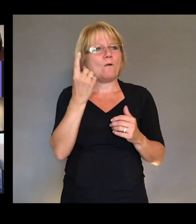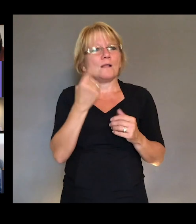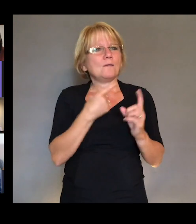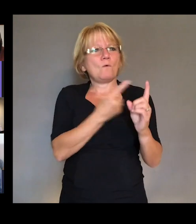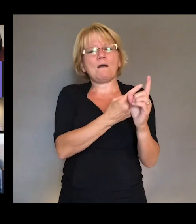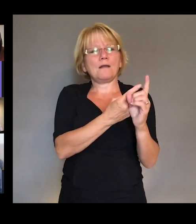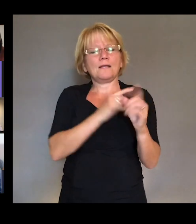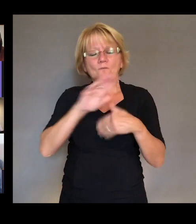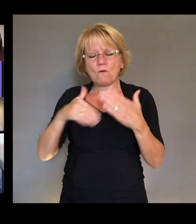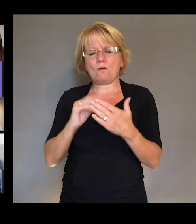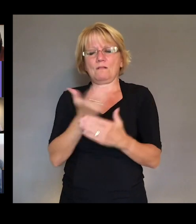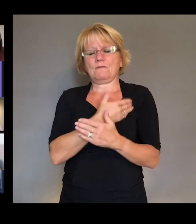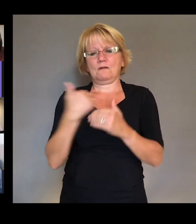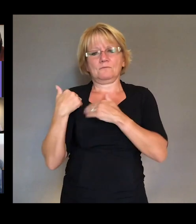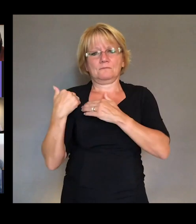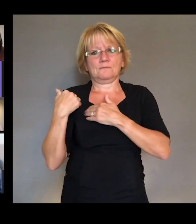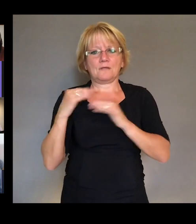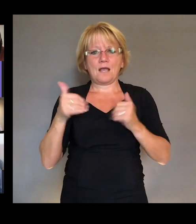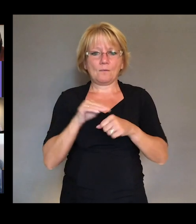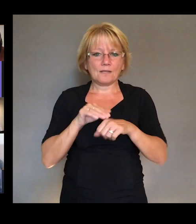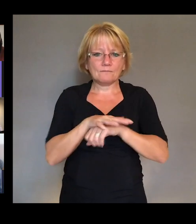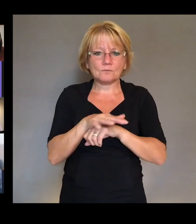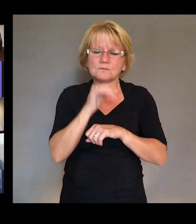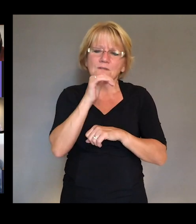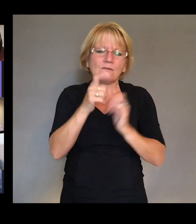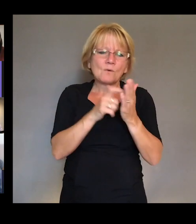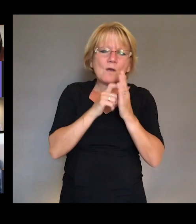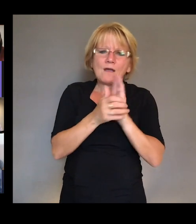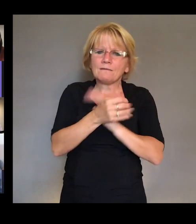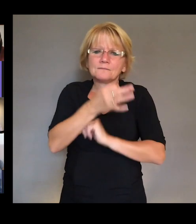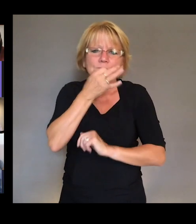No, it's all of our jobs and how we can influence in our little areas. And we don't have to be an expert in.